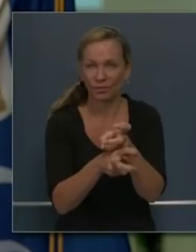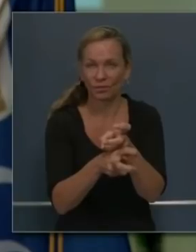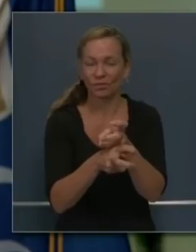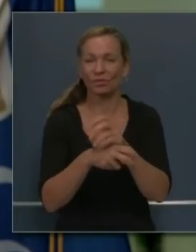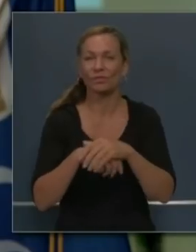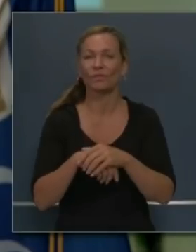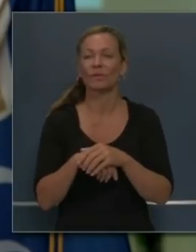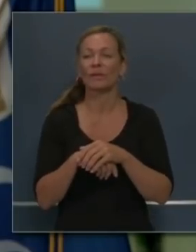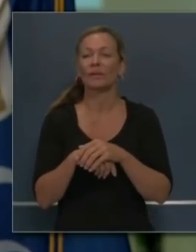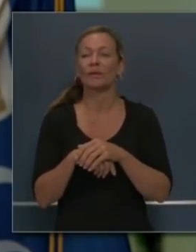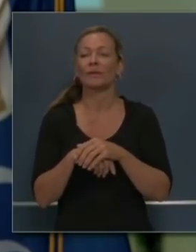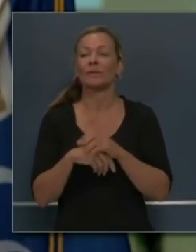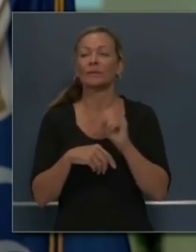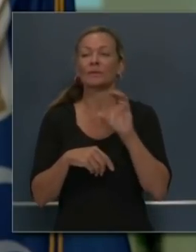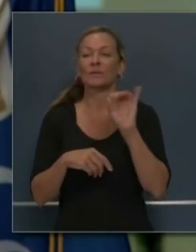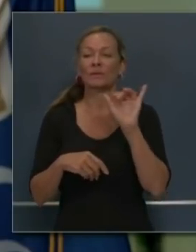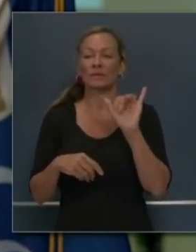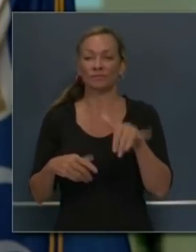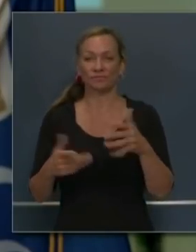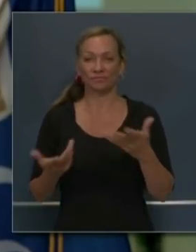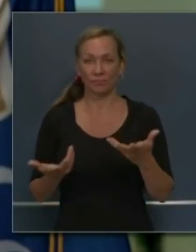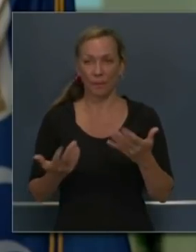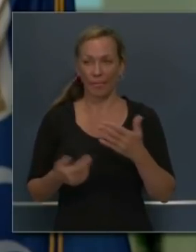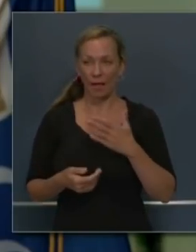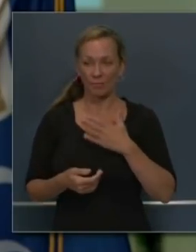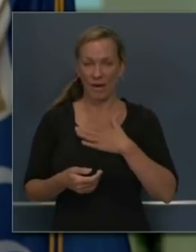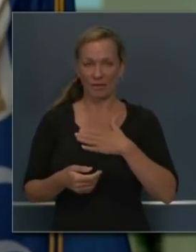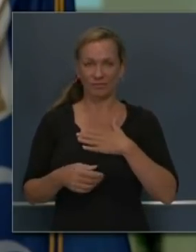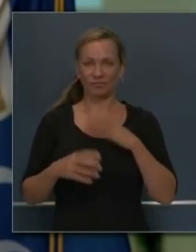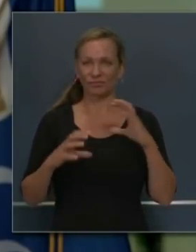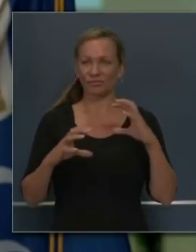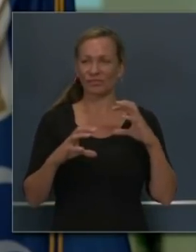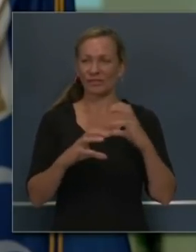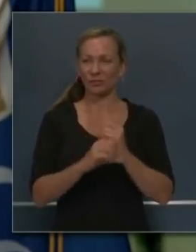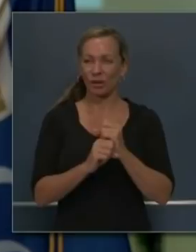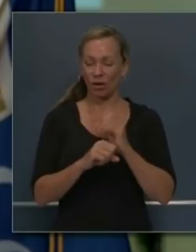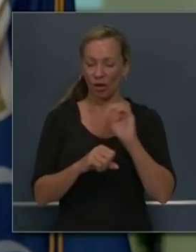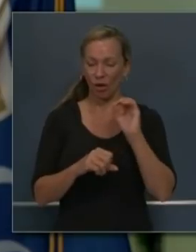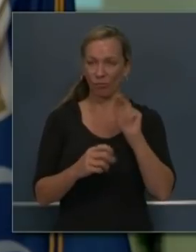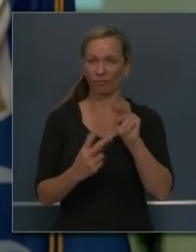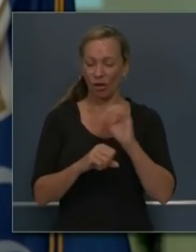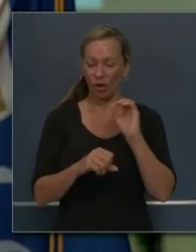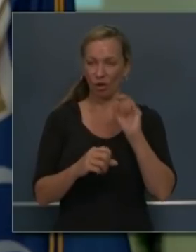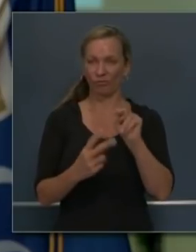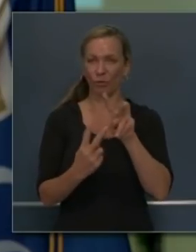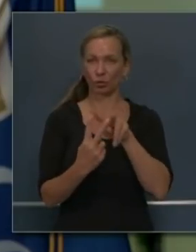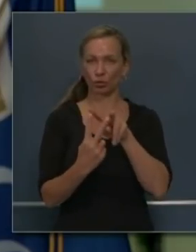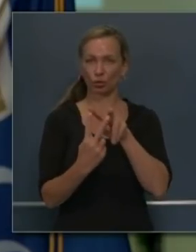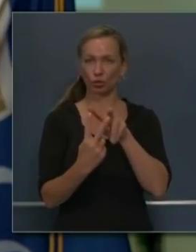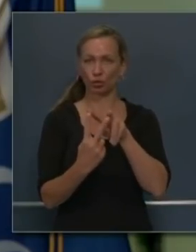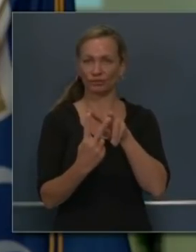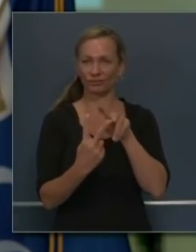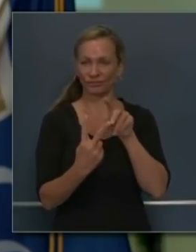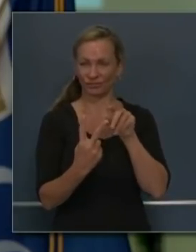HAVE TO DO WHAT WE CAN BECAUSE THIS WEEKEND WE'VE GOT SOME WIND CONDITIONS THAT MAY BE SHIFTING AND CHANGING THAT CAN MAKE THINGS A LITTLE MORE CHALLENGING AND CERTAINLY MAKE THINGS A LITTLE